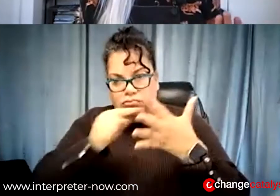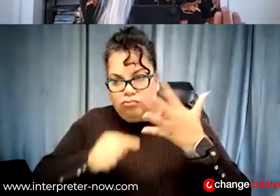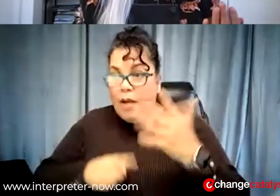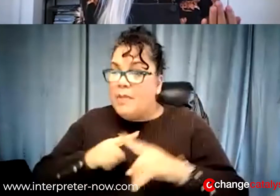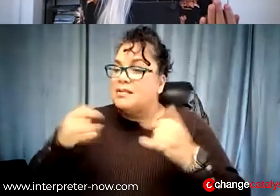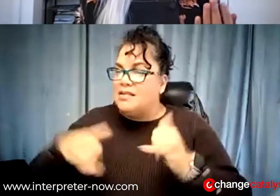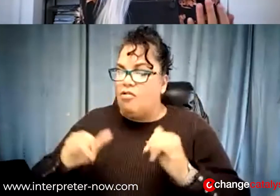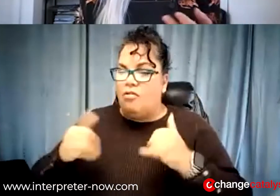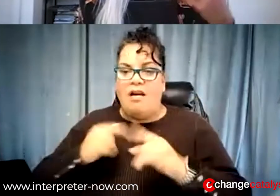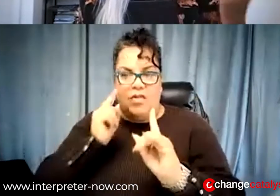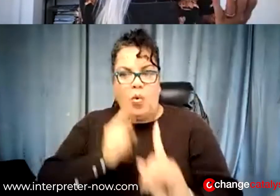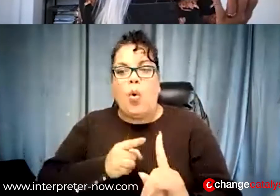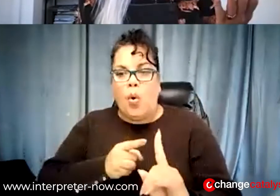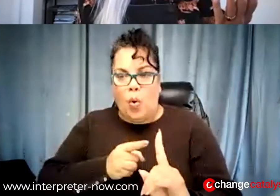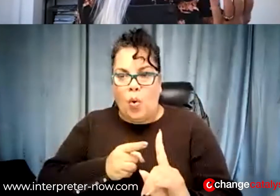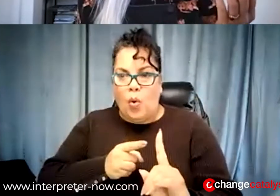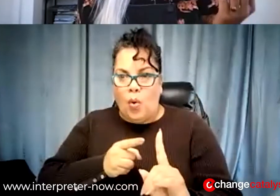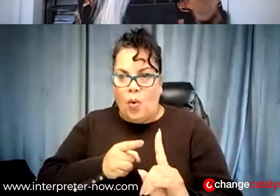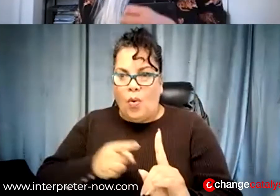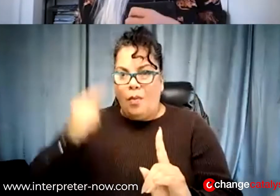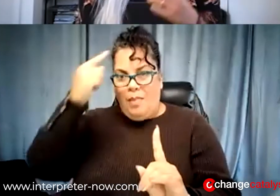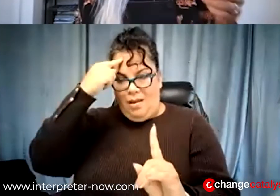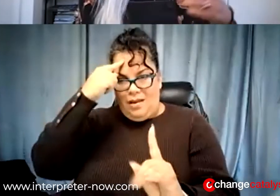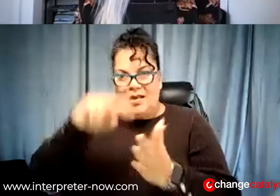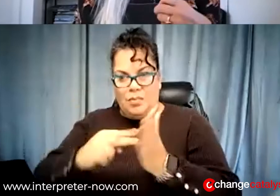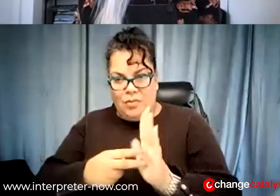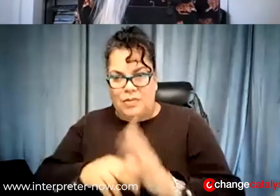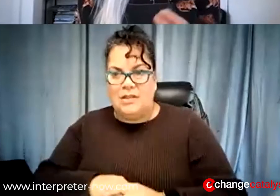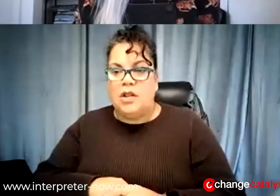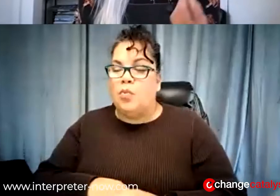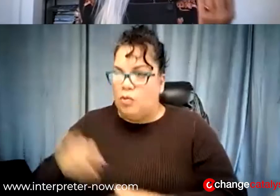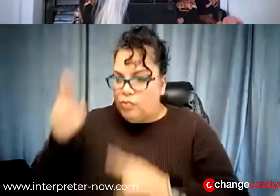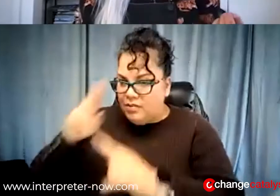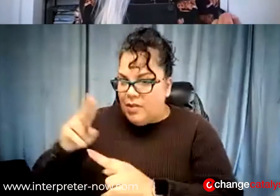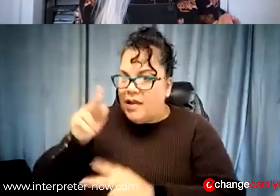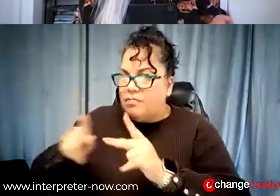we, again, treat people like people, and we respect their choice to share their information,